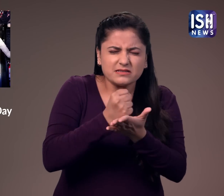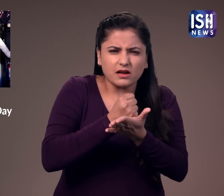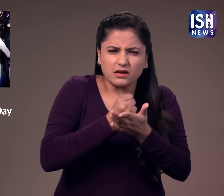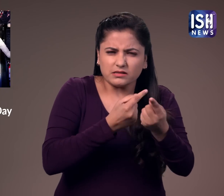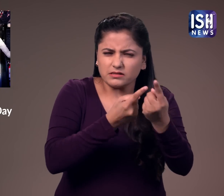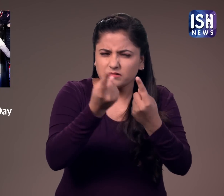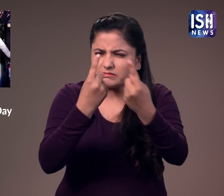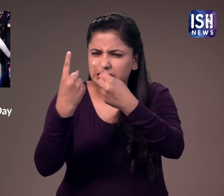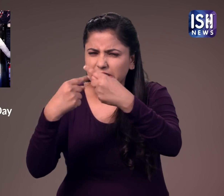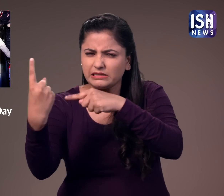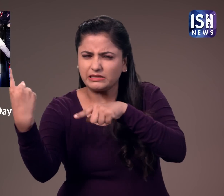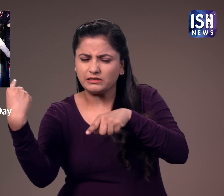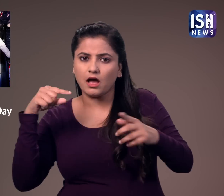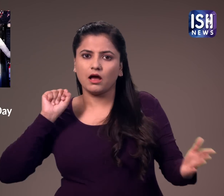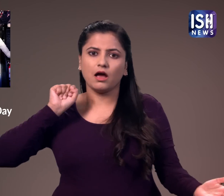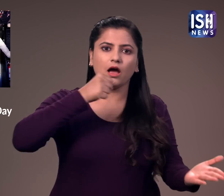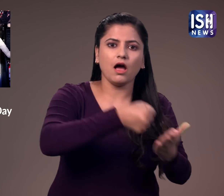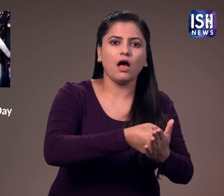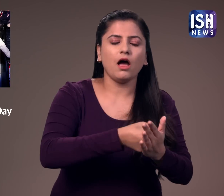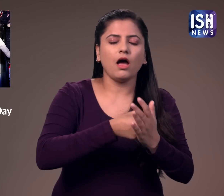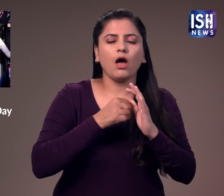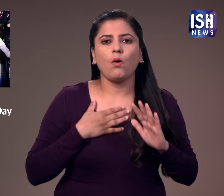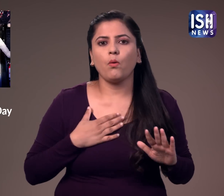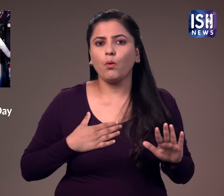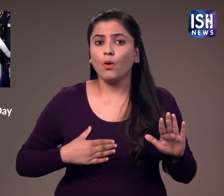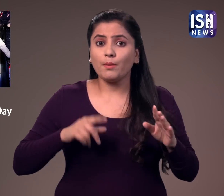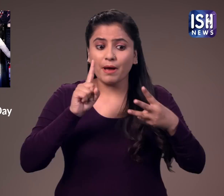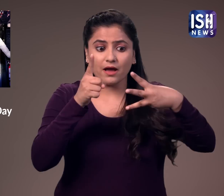The flight was then made to return back and all landed safely.